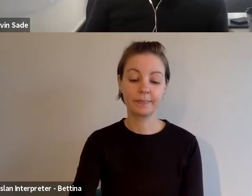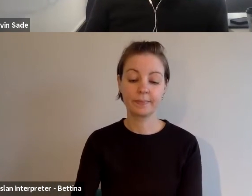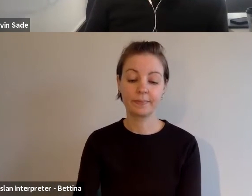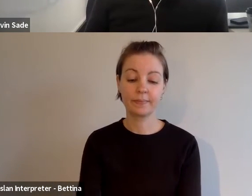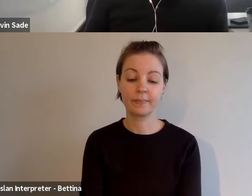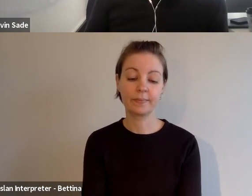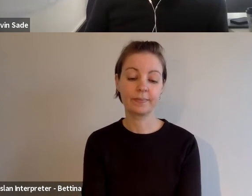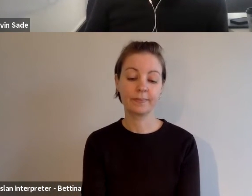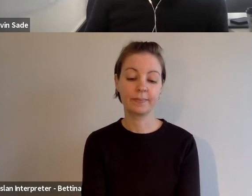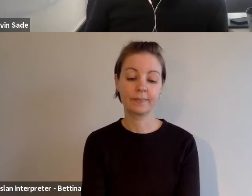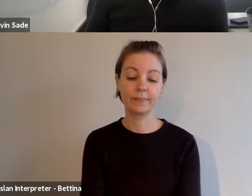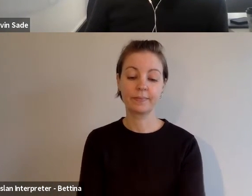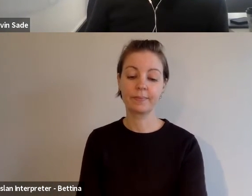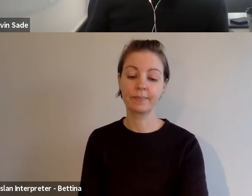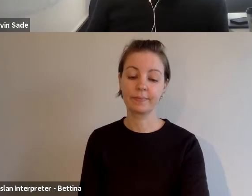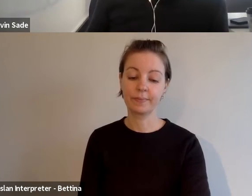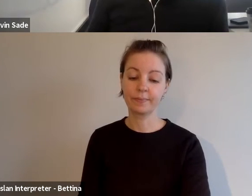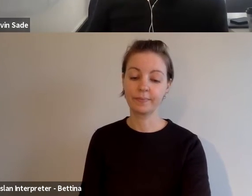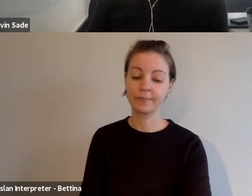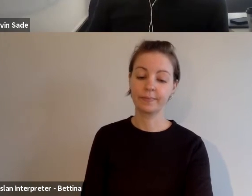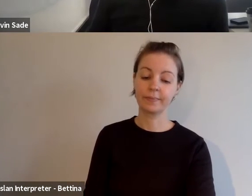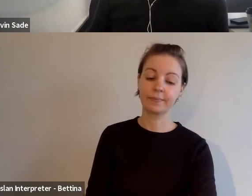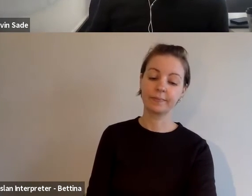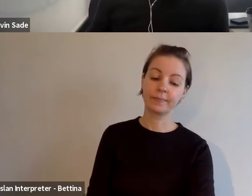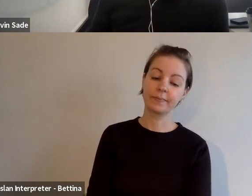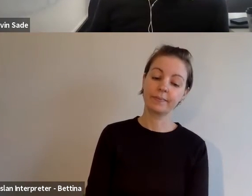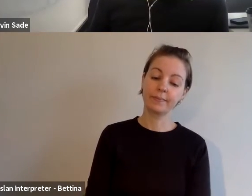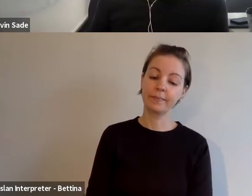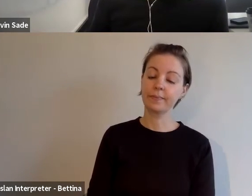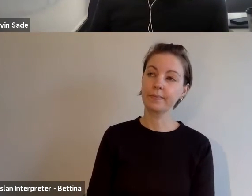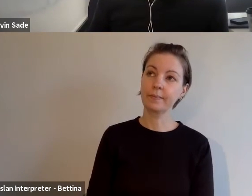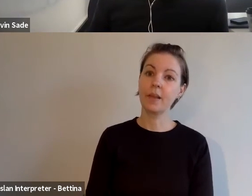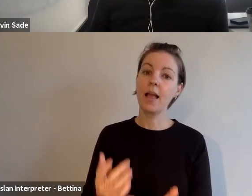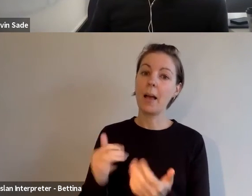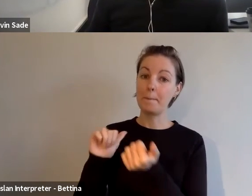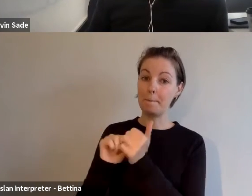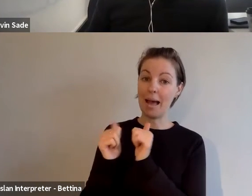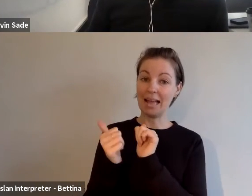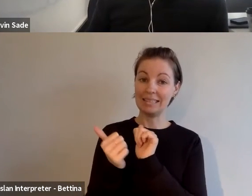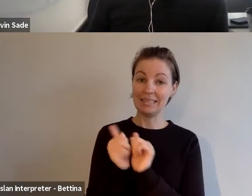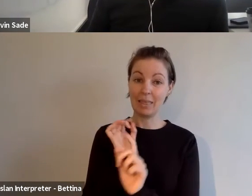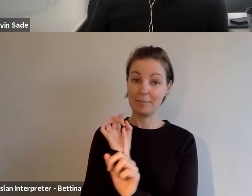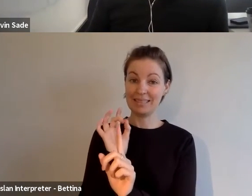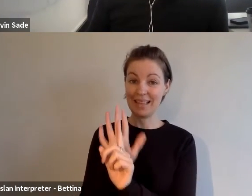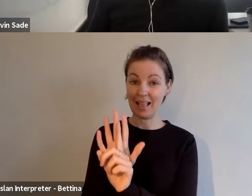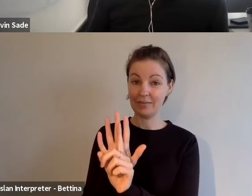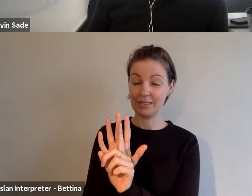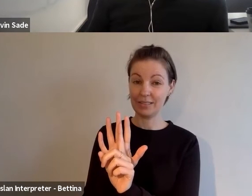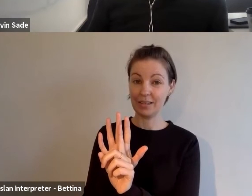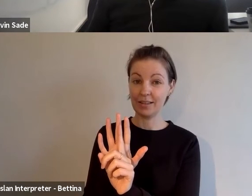Often it was the partners who were the ones who weren't quite prepared and trying to get the students to work with those partners